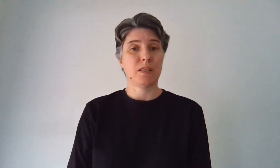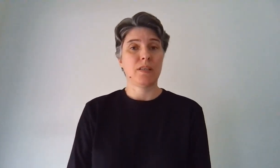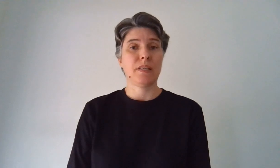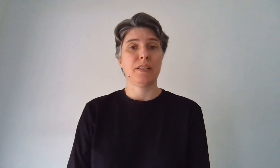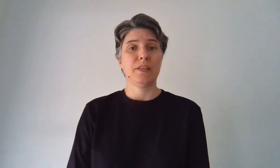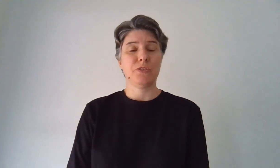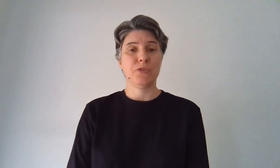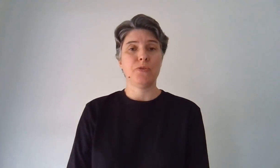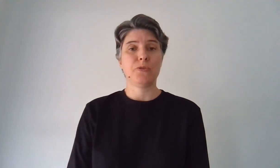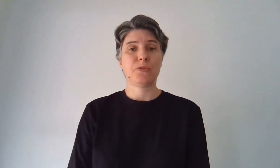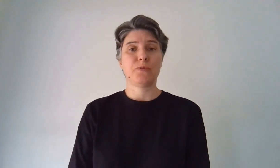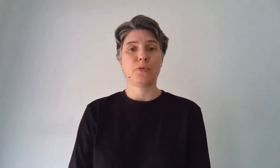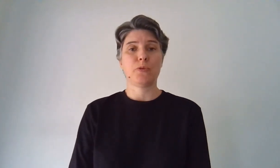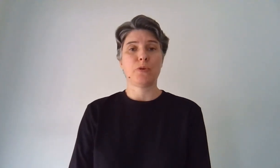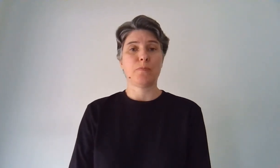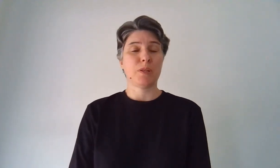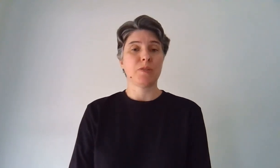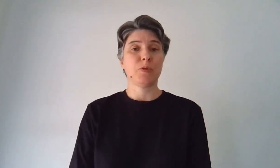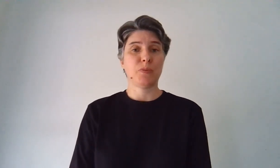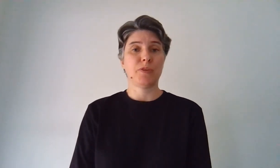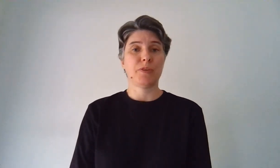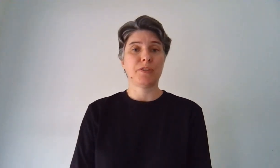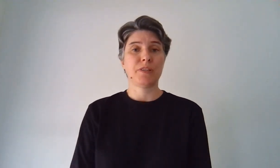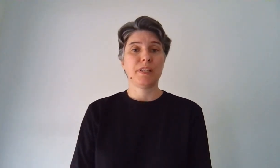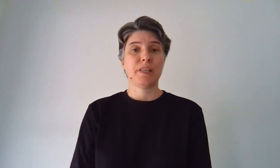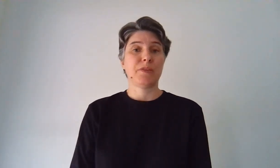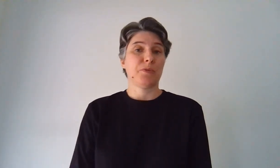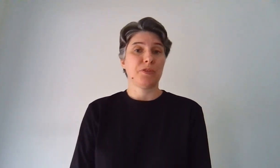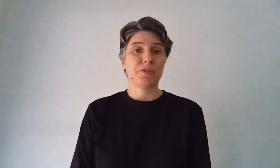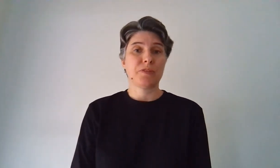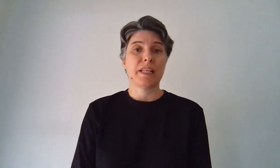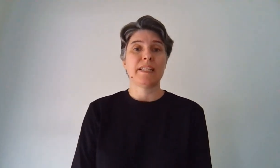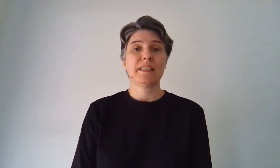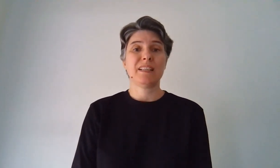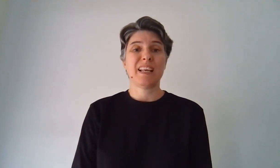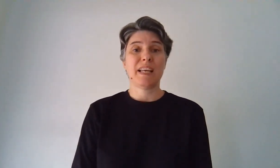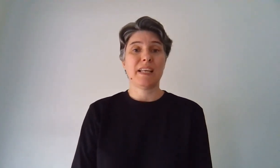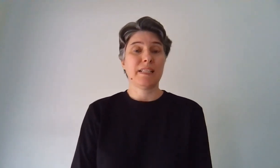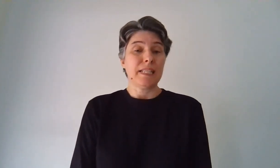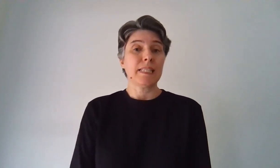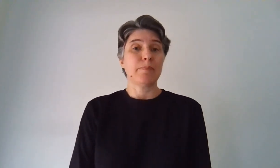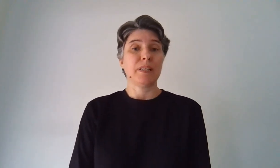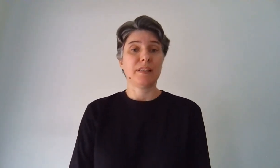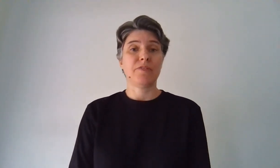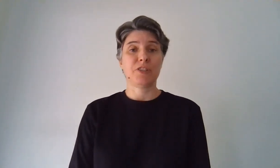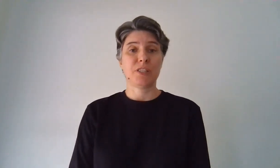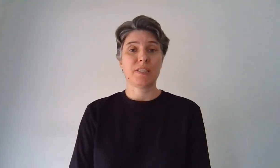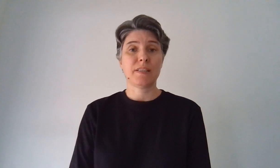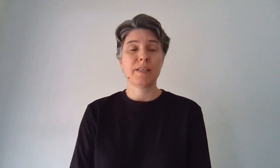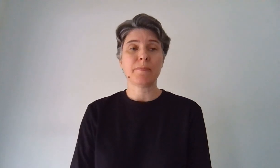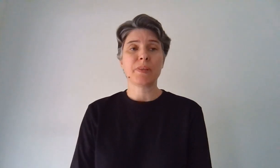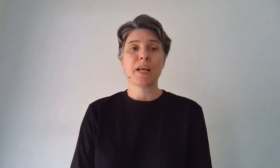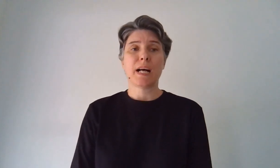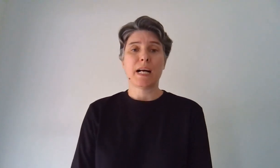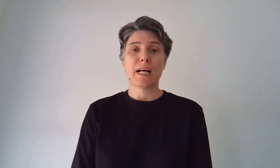sign is used for multiple words. The words are related and it is simply an efficiency thing.